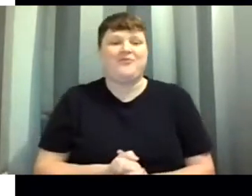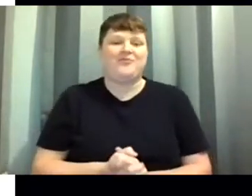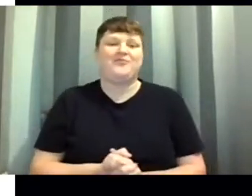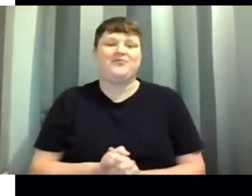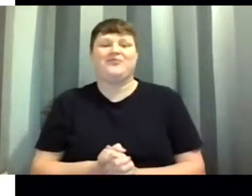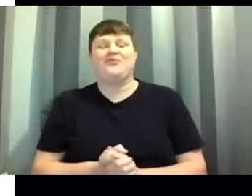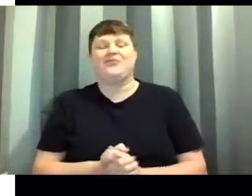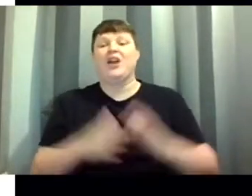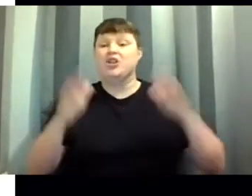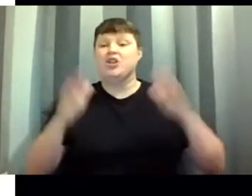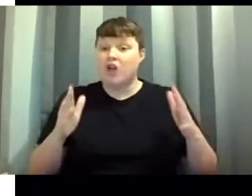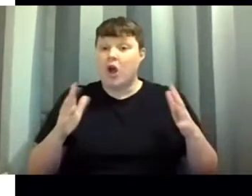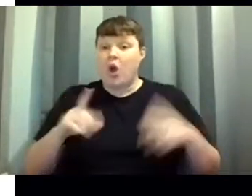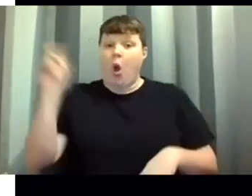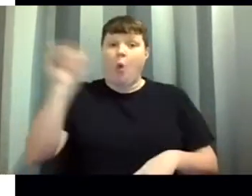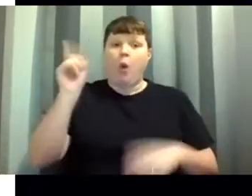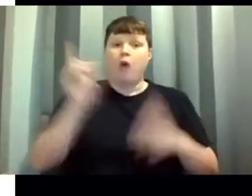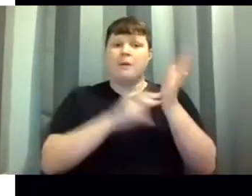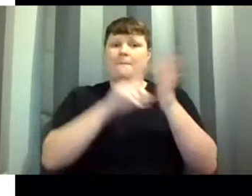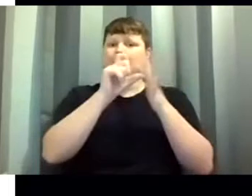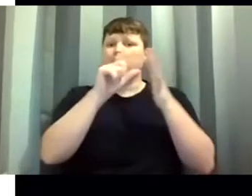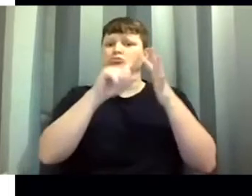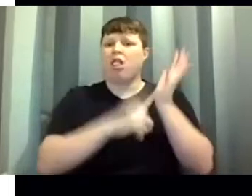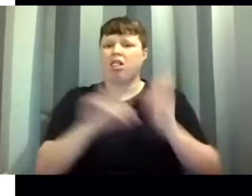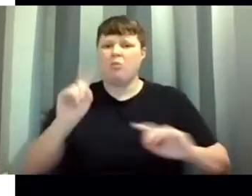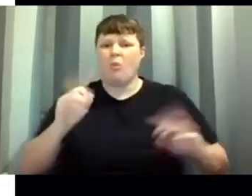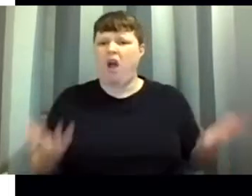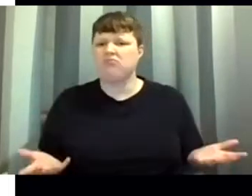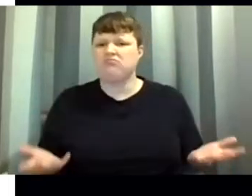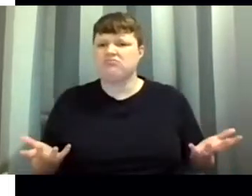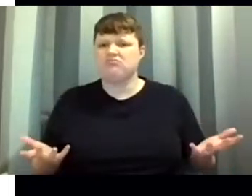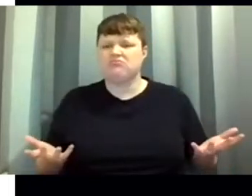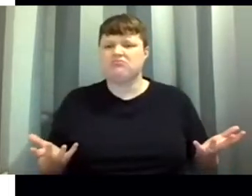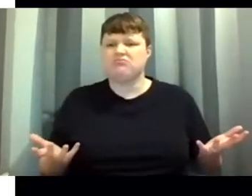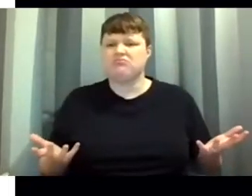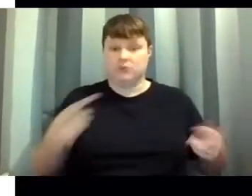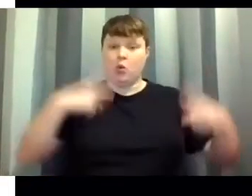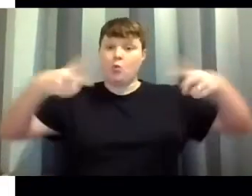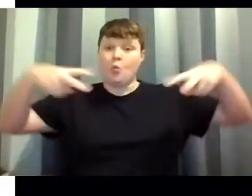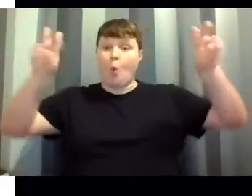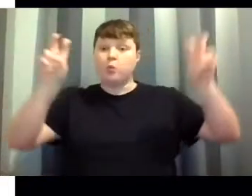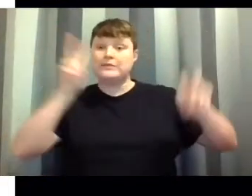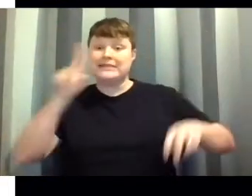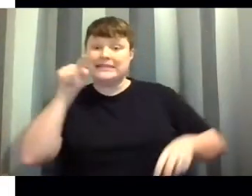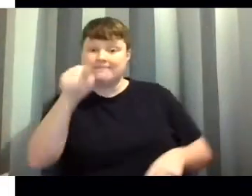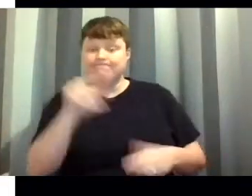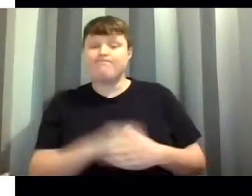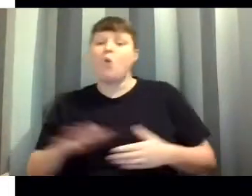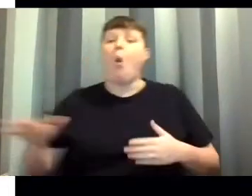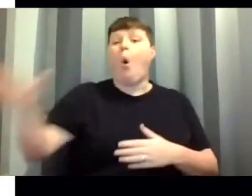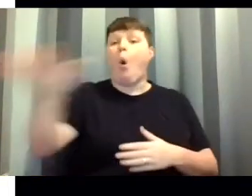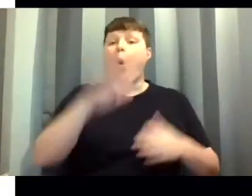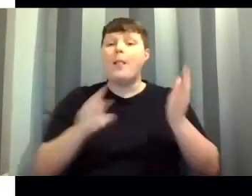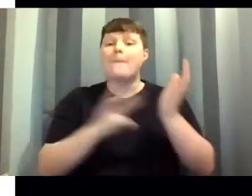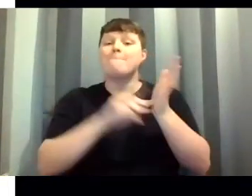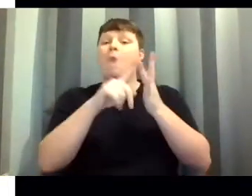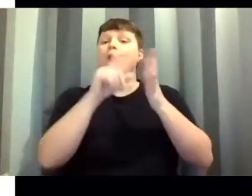of all "what is a model?". I'm just going to start off with a quote here: "all models are wrong but some